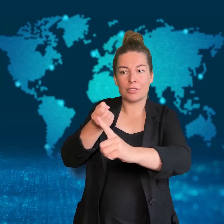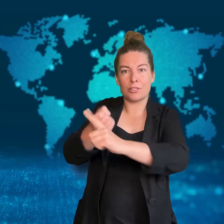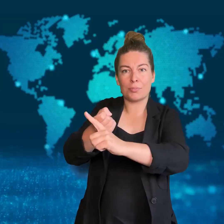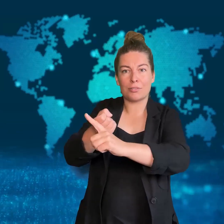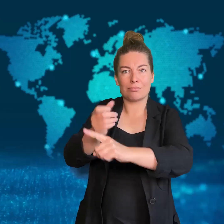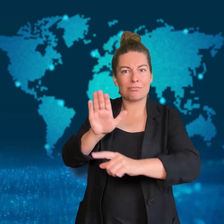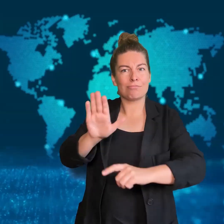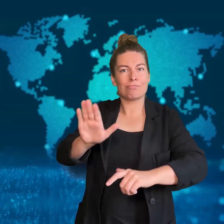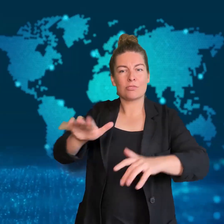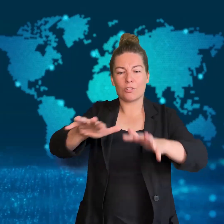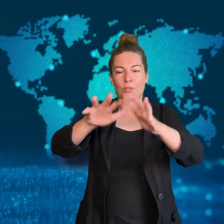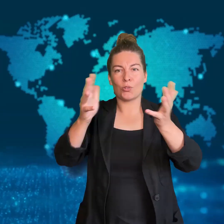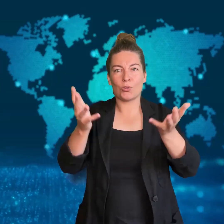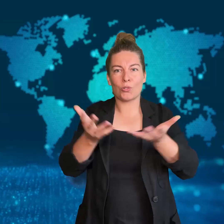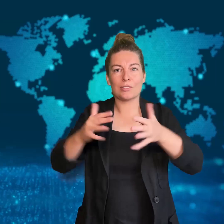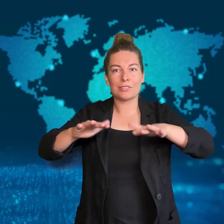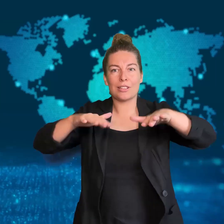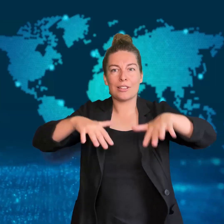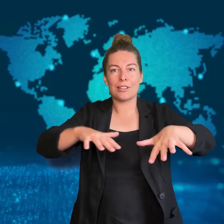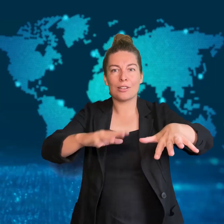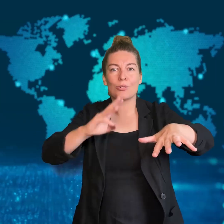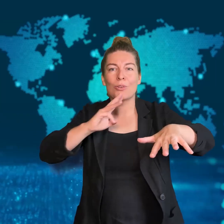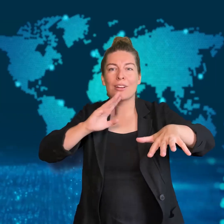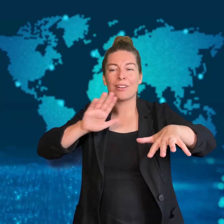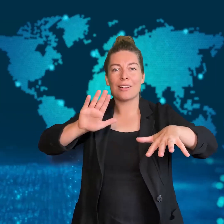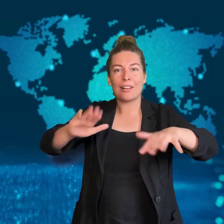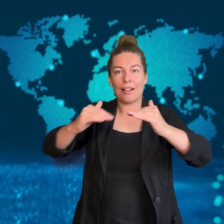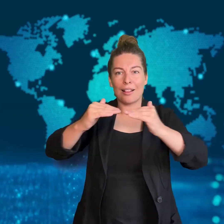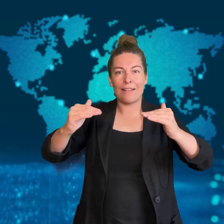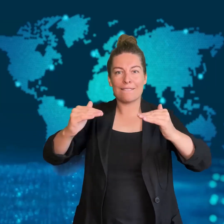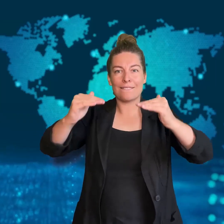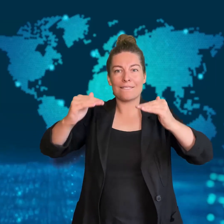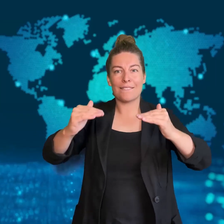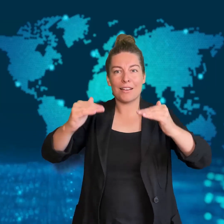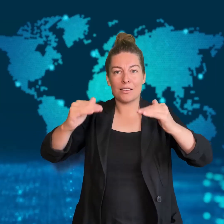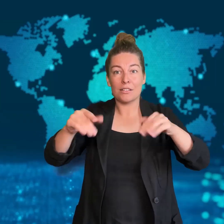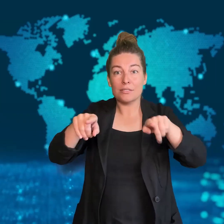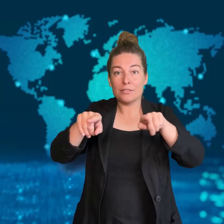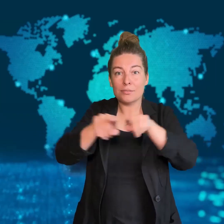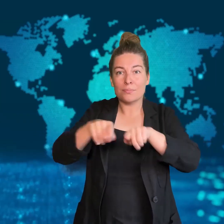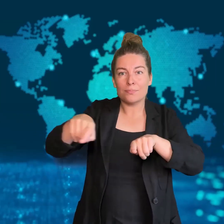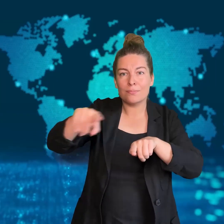This could have serious consequences for the world's sea level